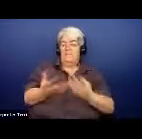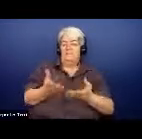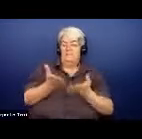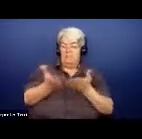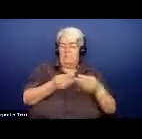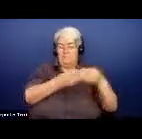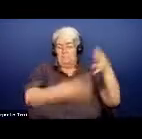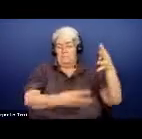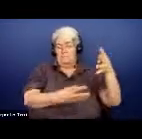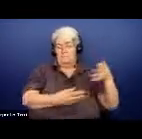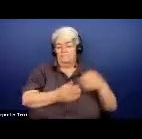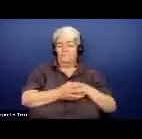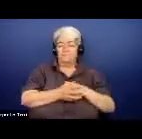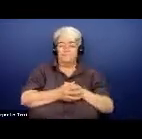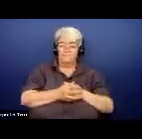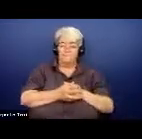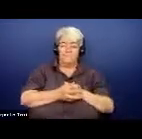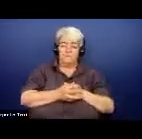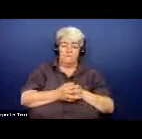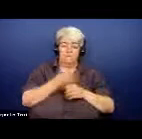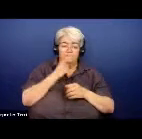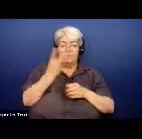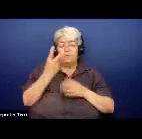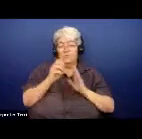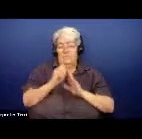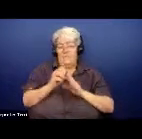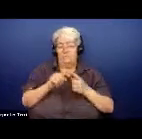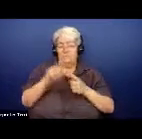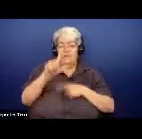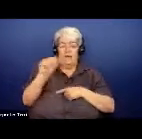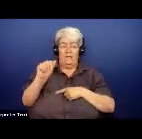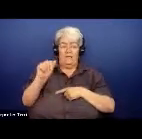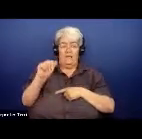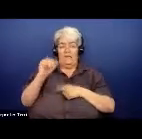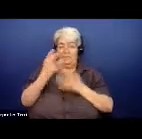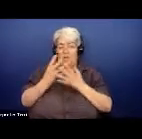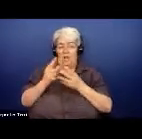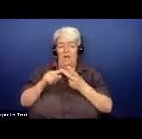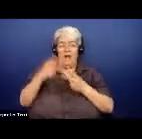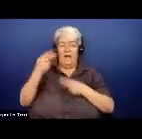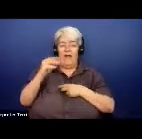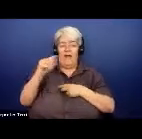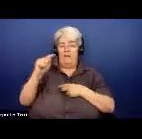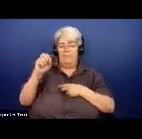are two examples that LA jails is one example and Hampton Roads Regional Jail in Virginia